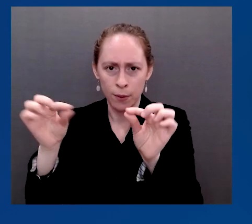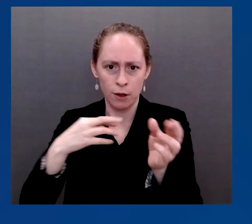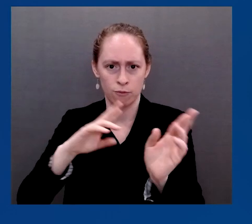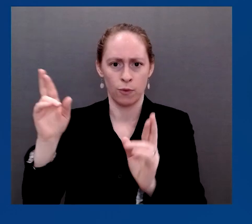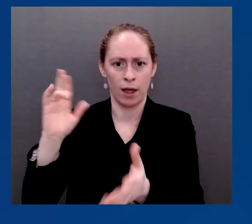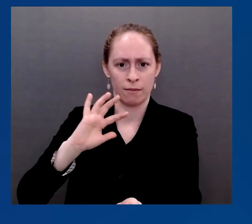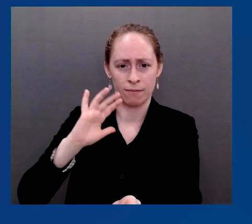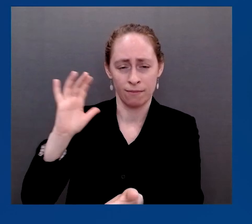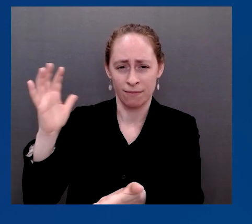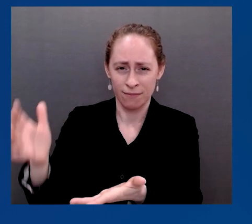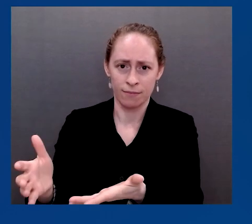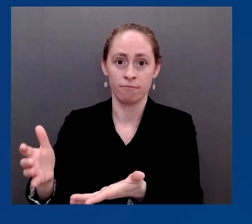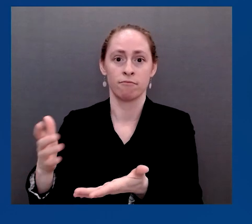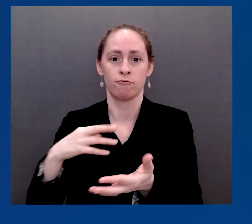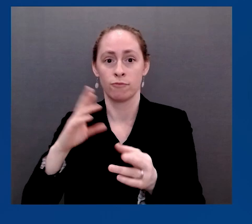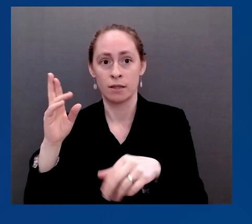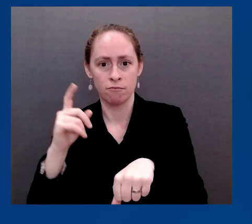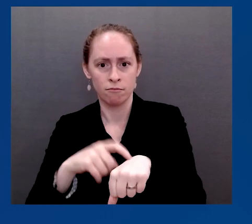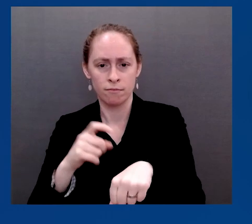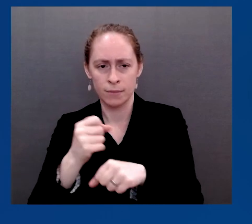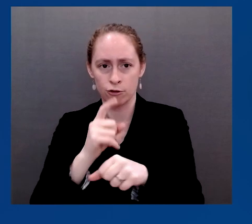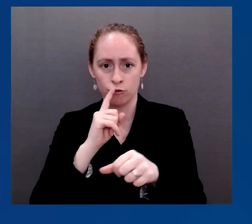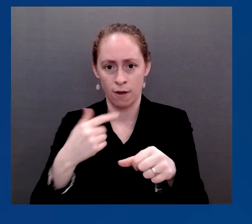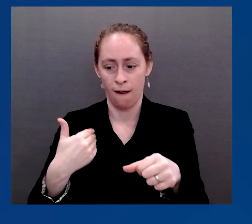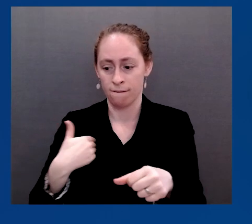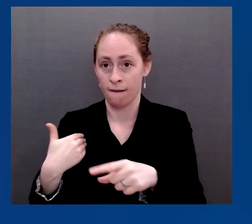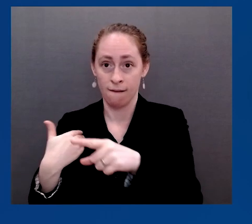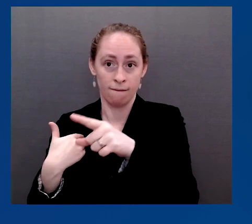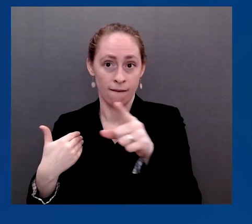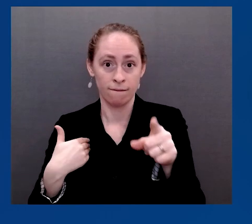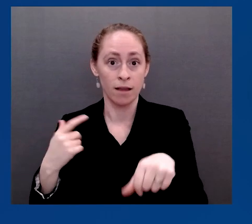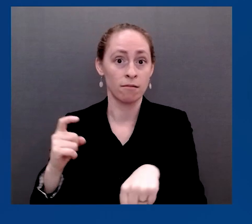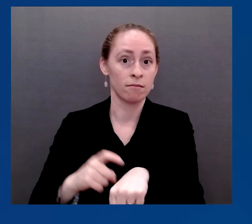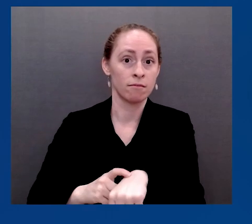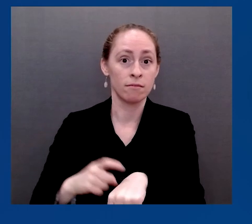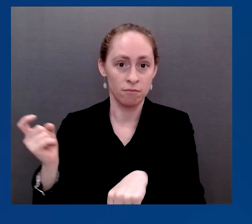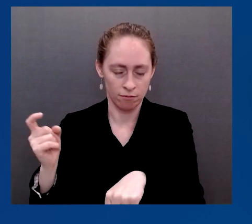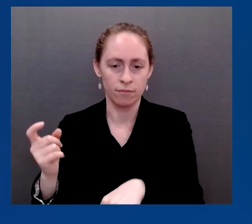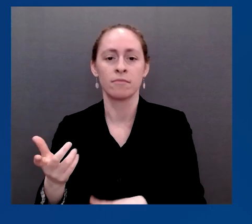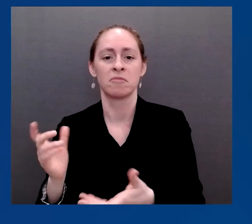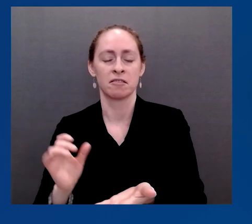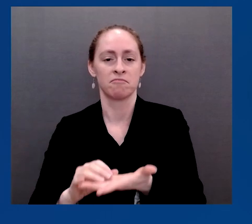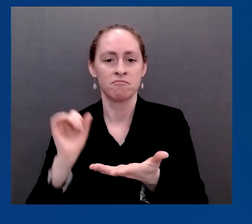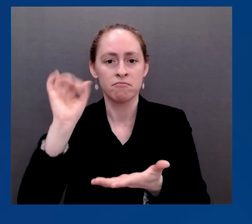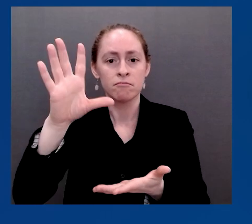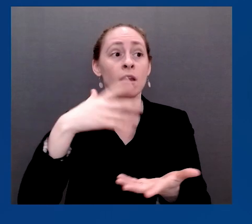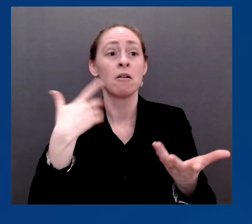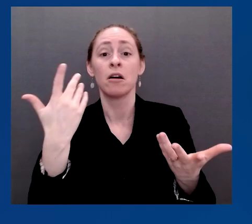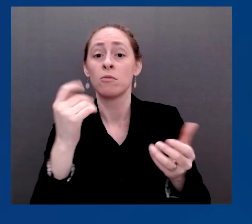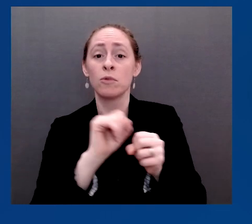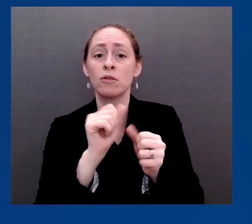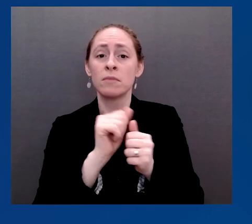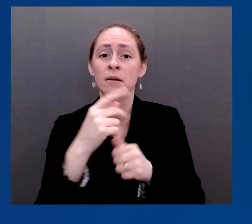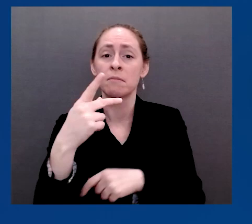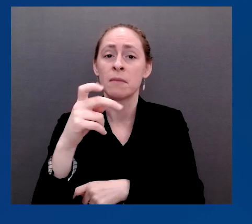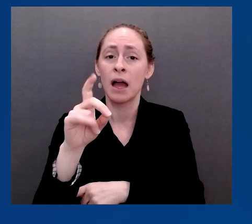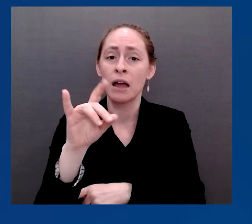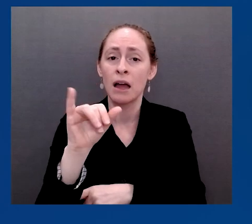with pediatricians and family doctors and children's hospitals and pharmacies to make sure the vaccine is available